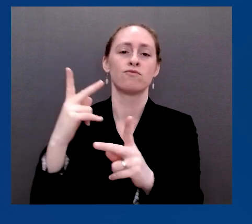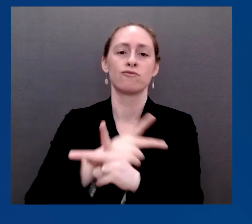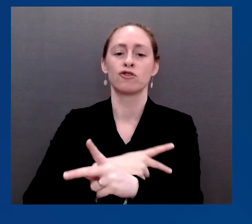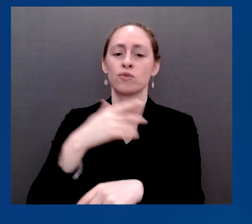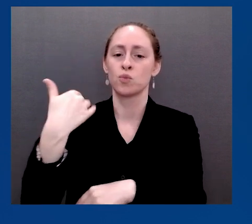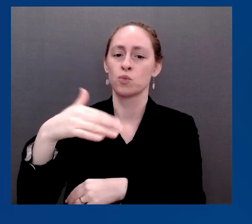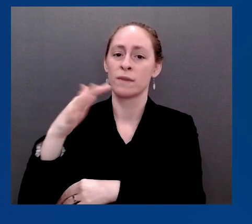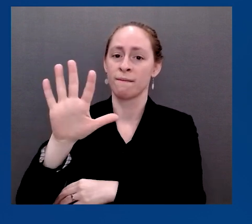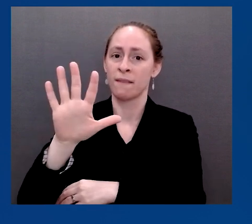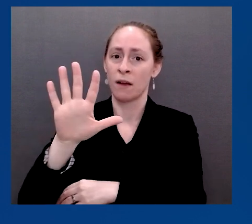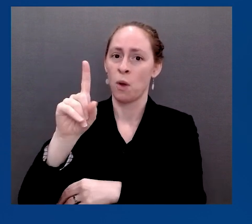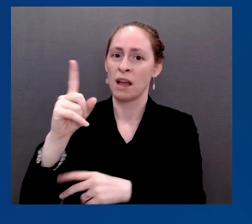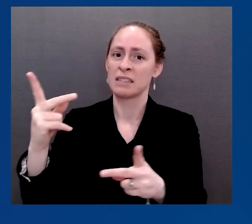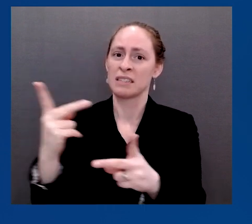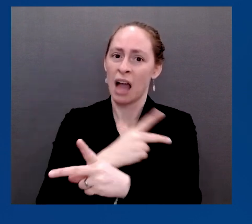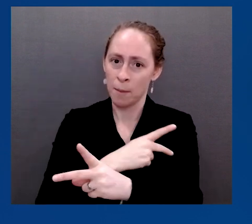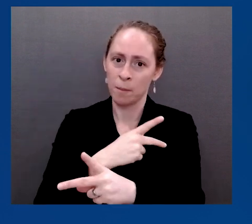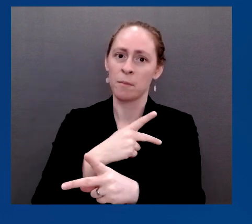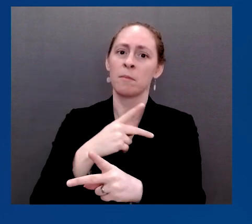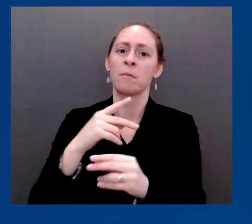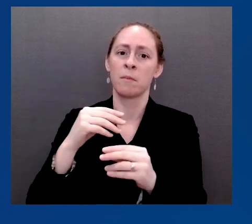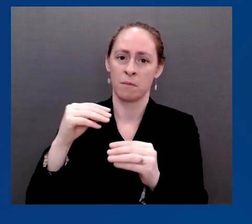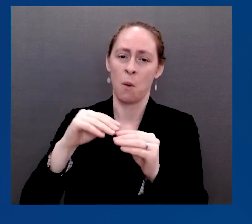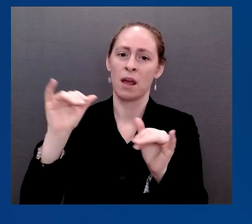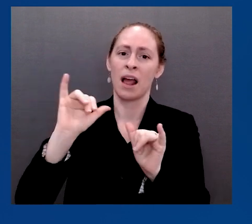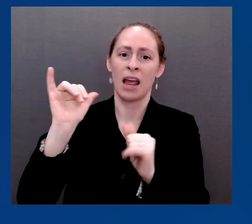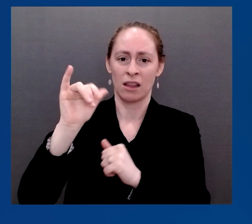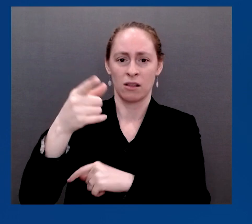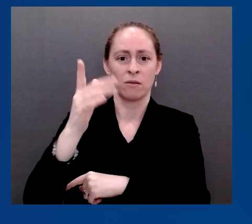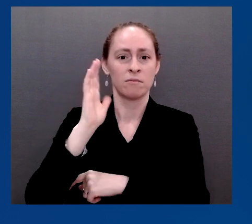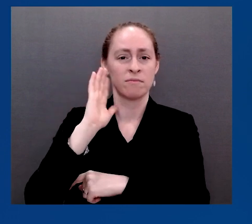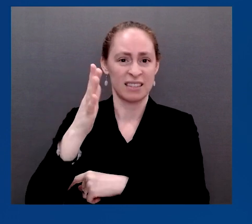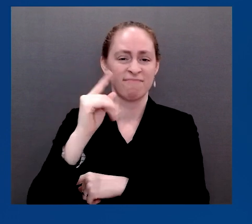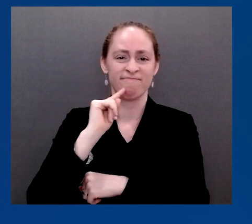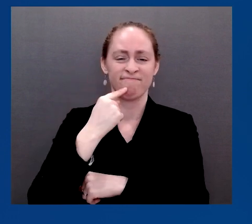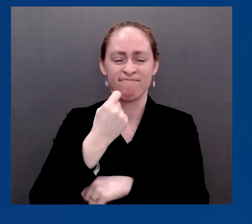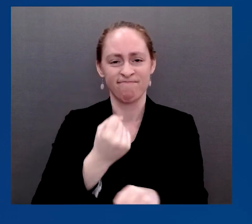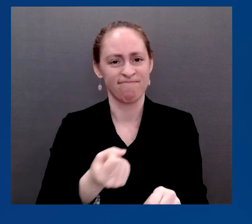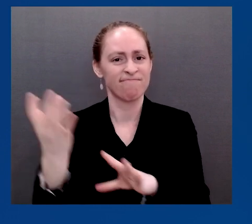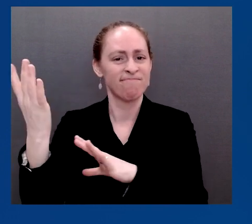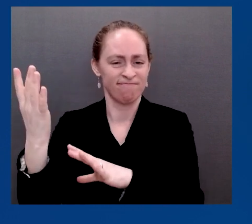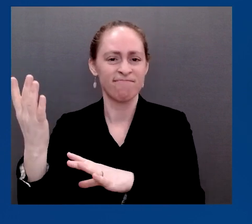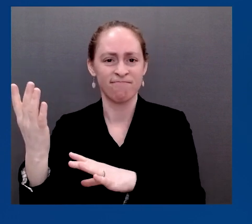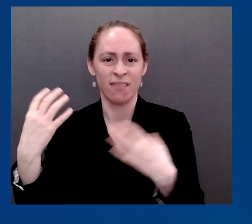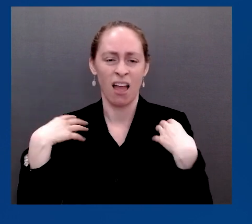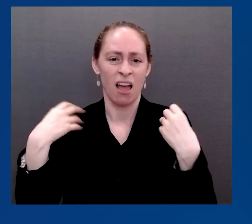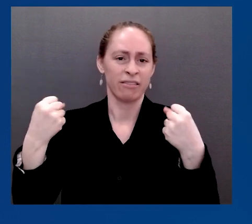Next slide. When you look at death rate, again, the data are really rather striking.